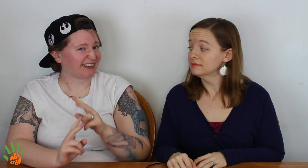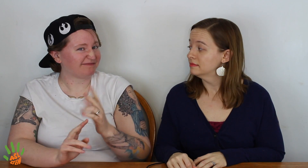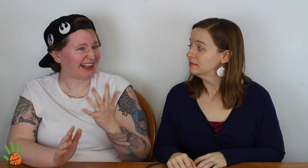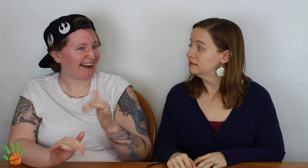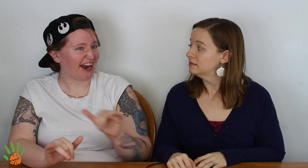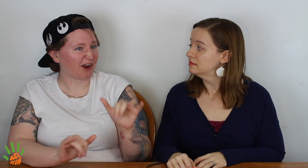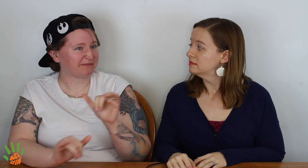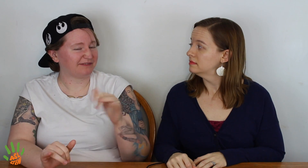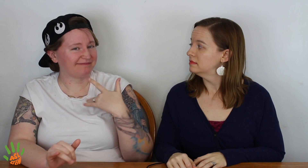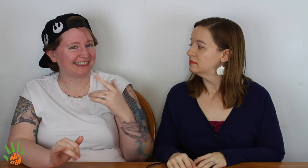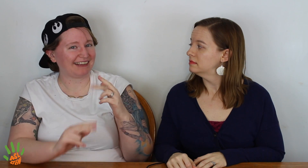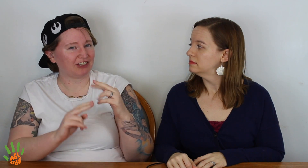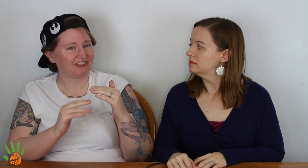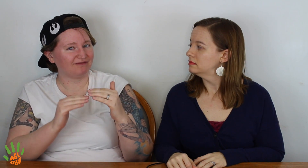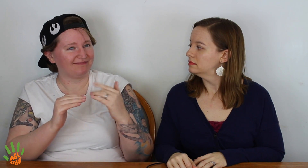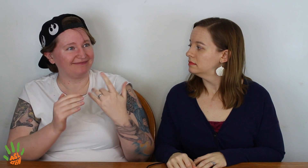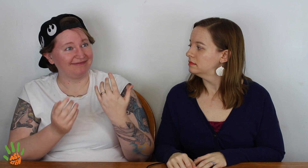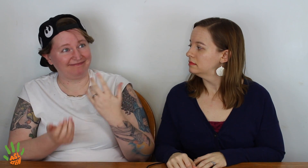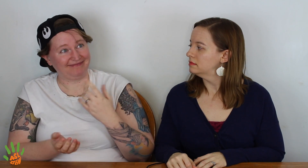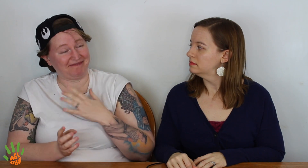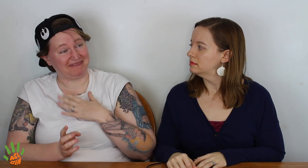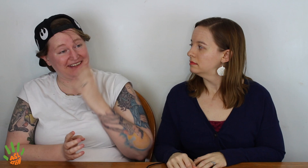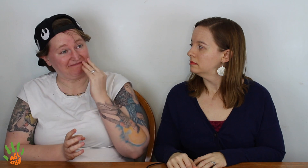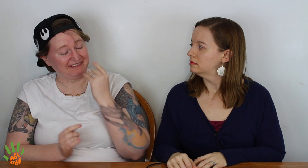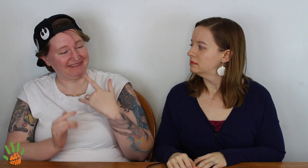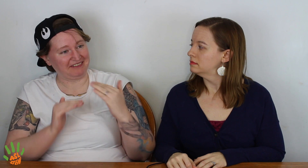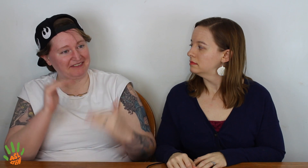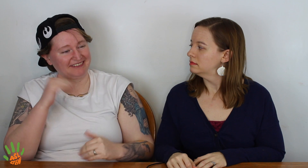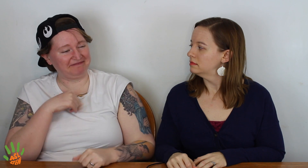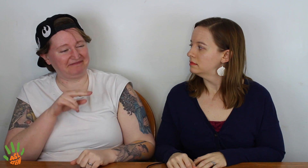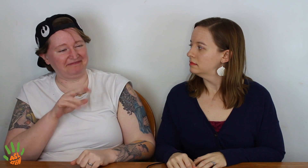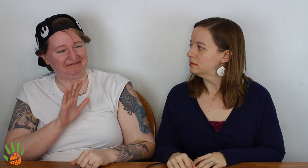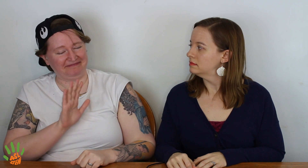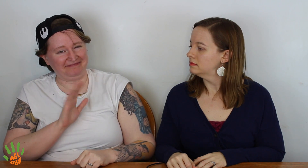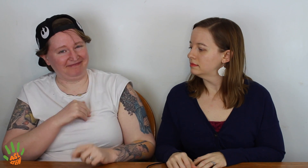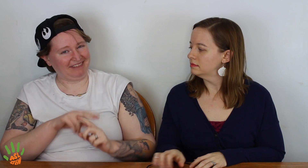That's kind of a common thing. Typically it's either... well from my experience it's usually a lower level.